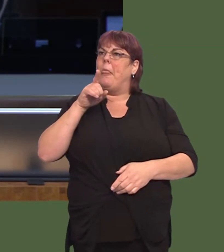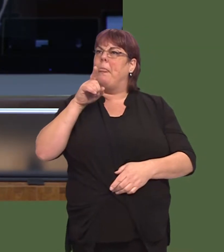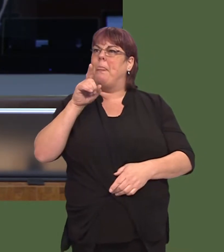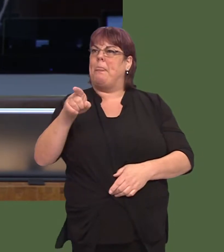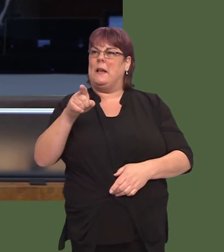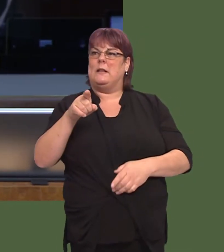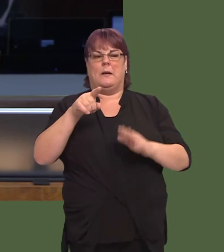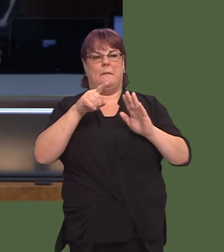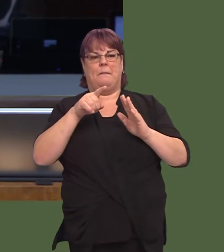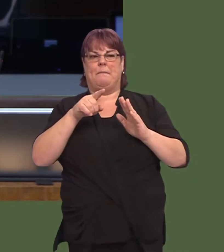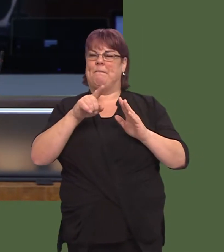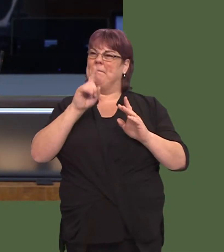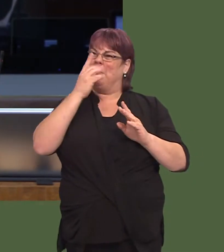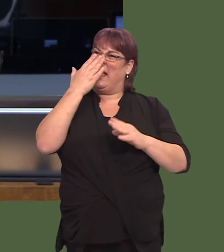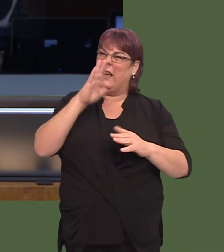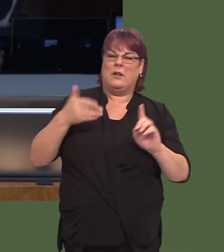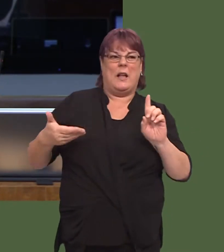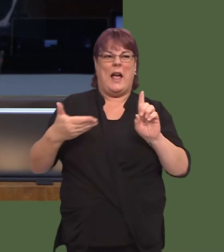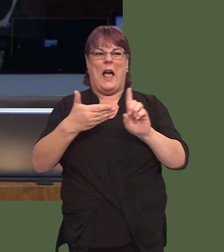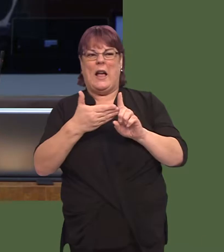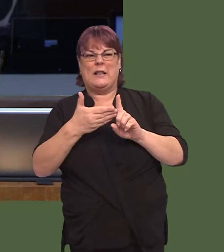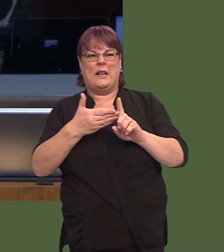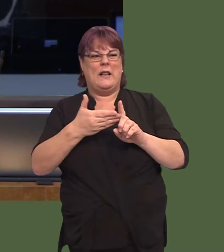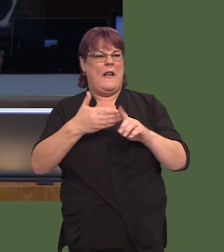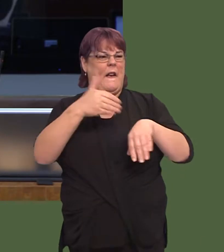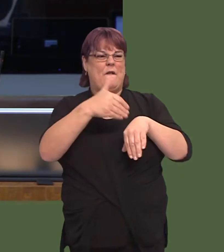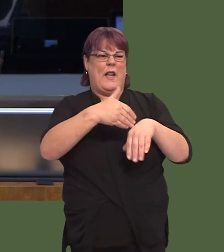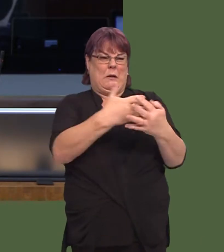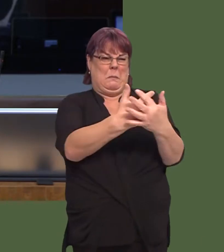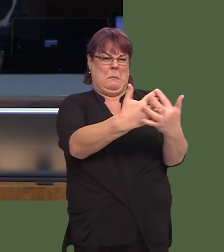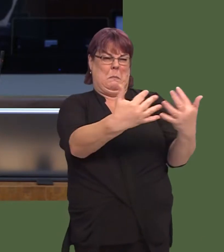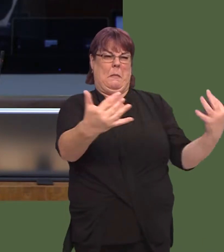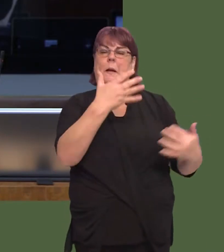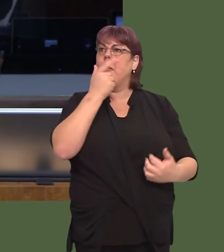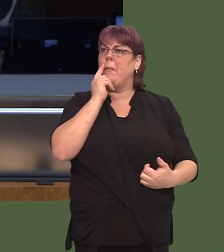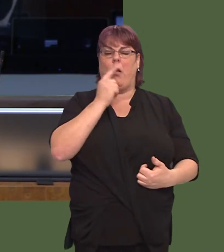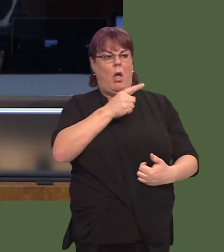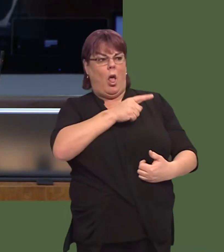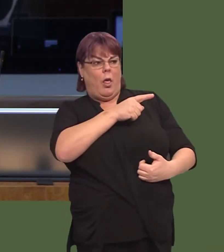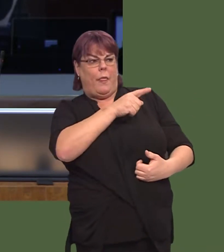it actually penalises the many who are moderate drinkers whilst not actually having any measurable